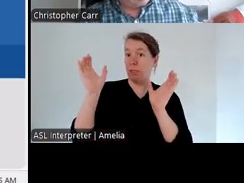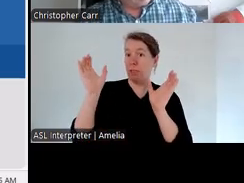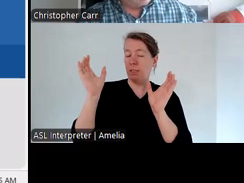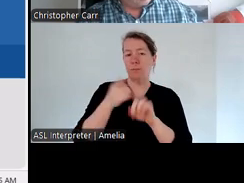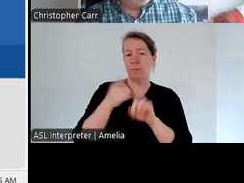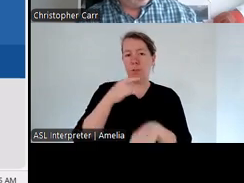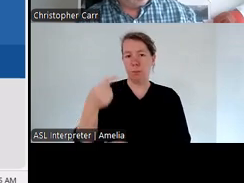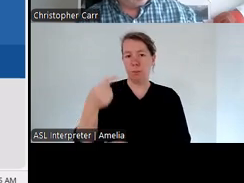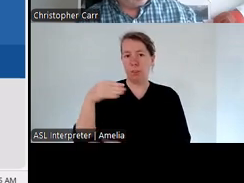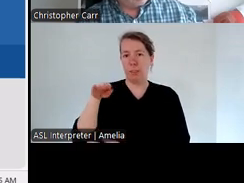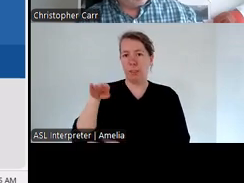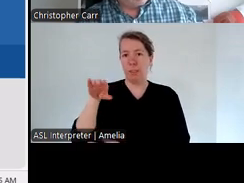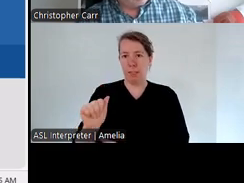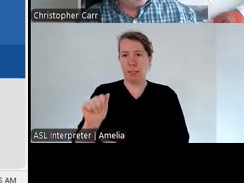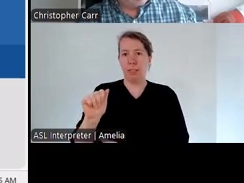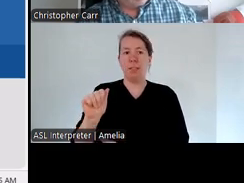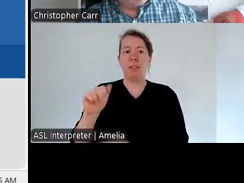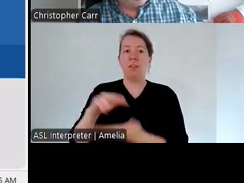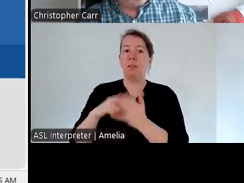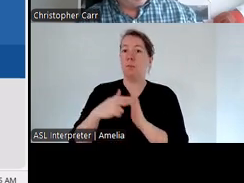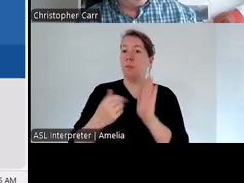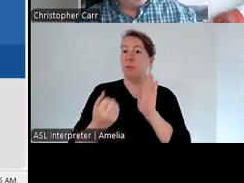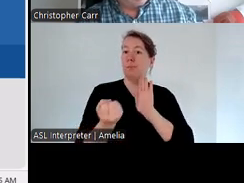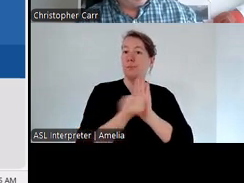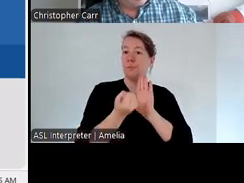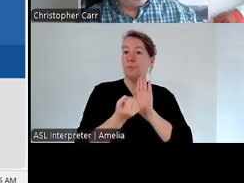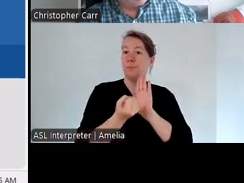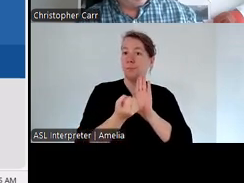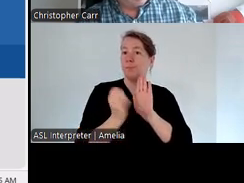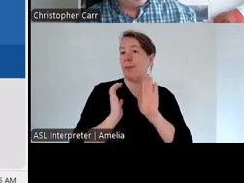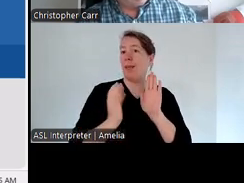actually even put in our stamp saying that this book is certified, and that would be